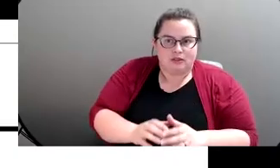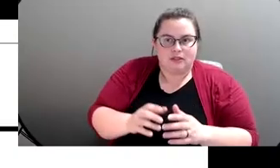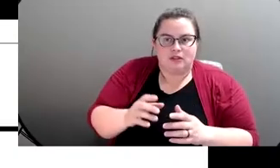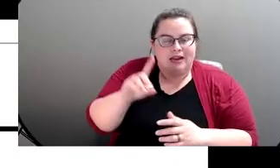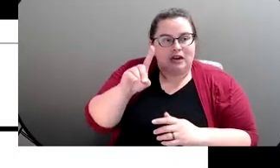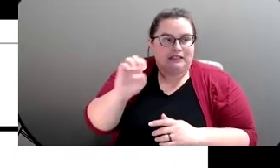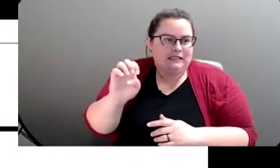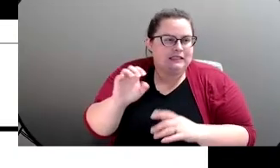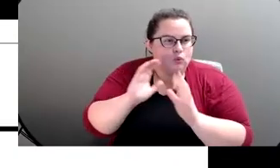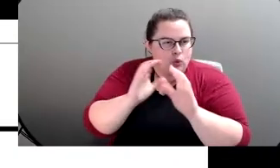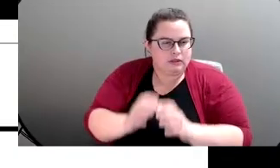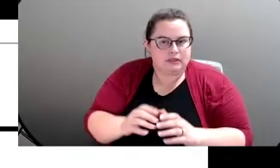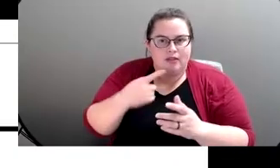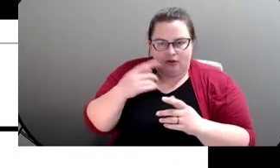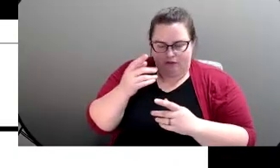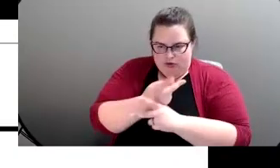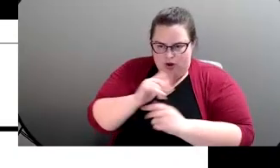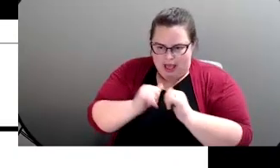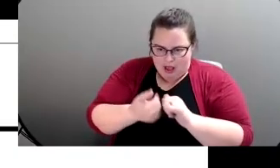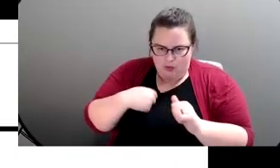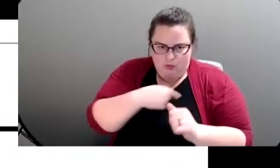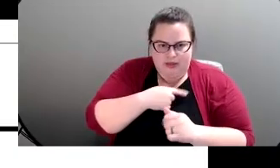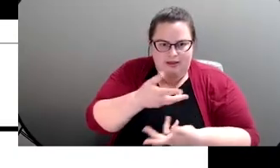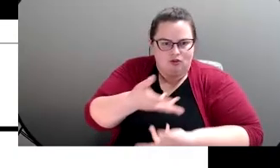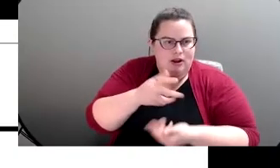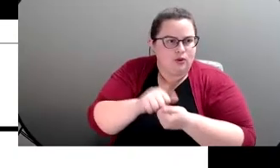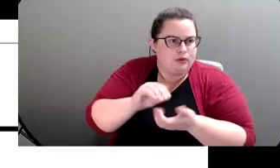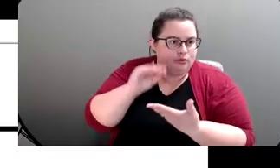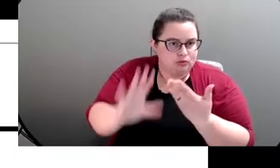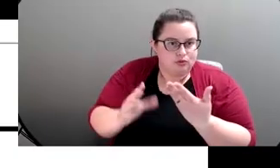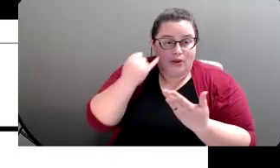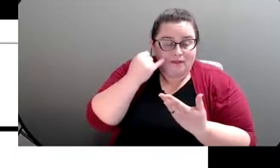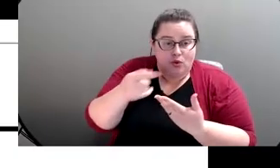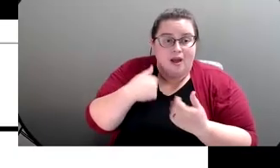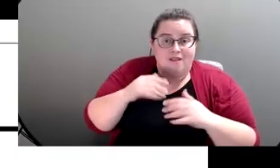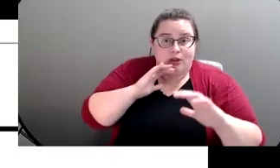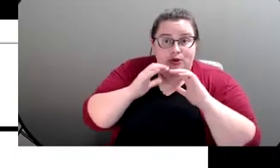with your students and interacting with your students. So if you have a communication plan,